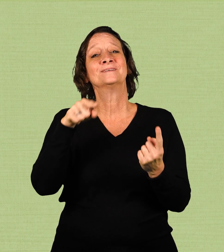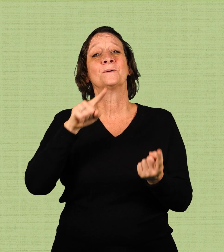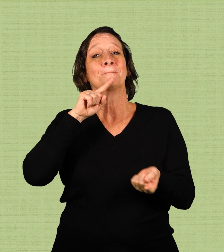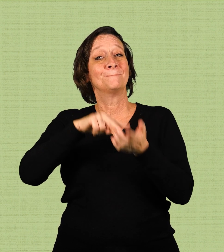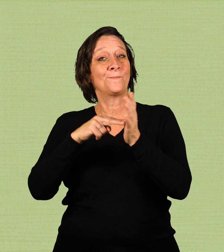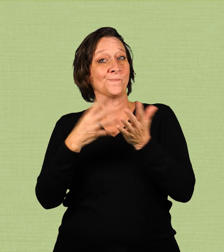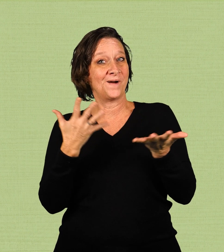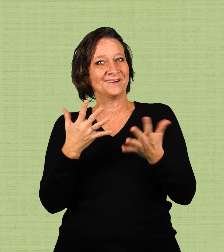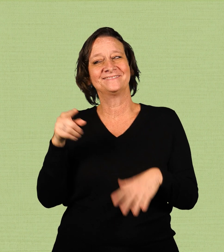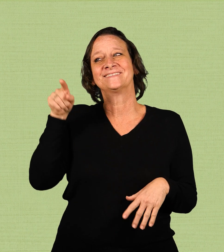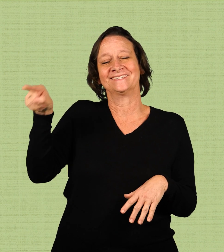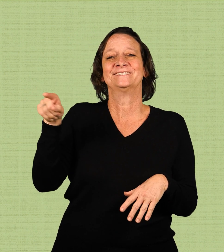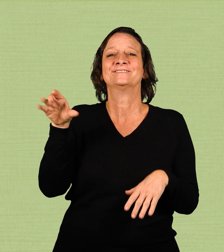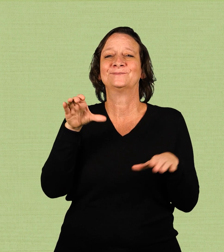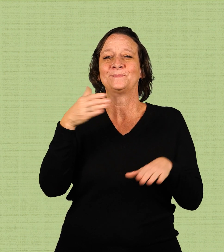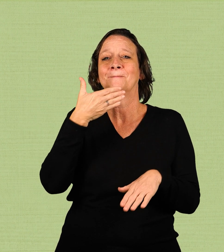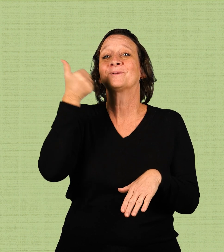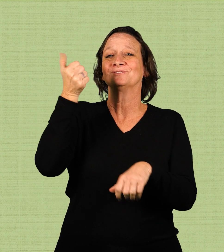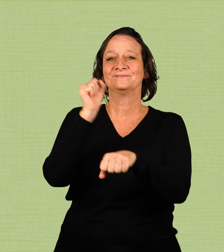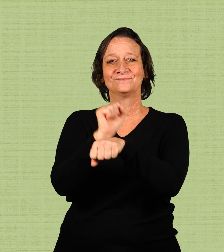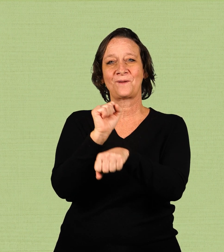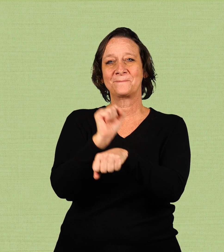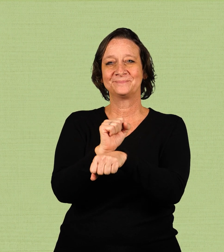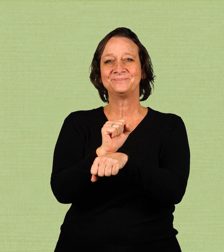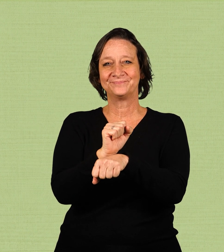he really means that he did a better job.